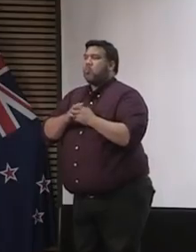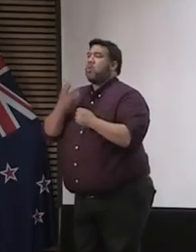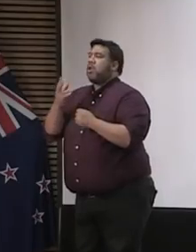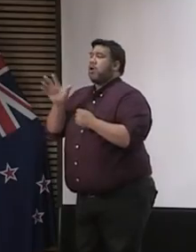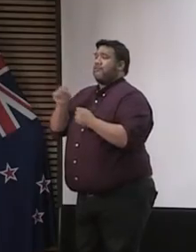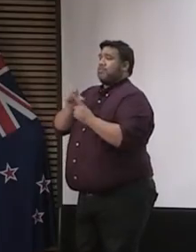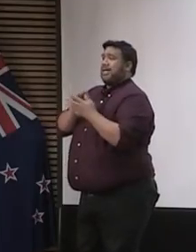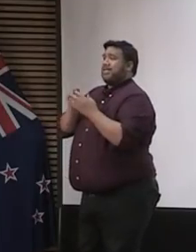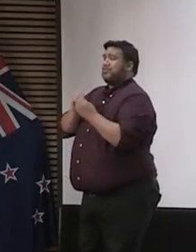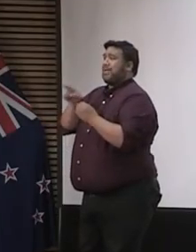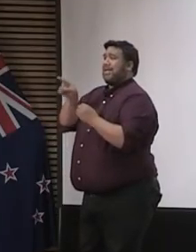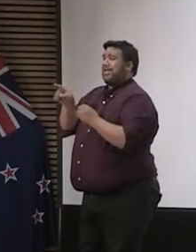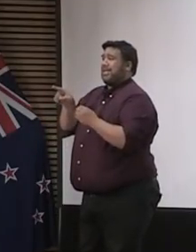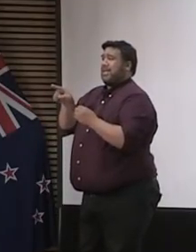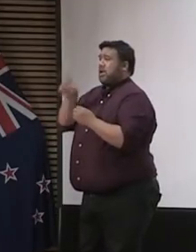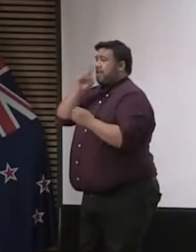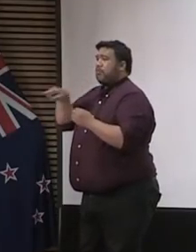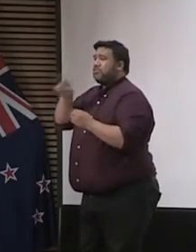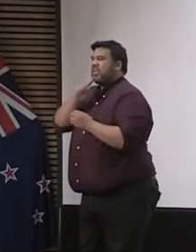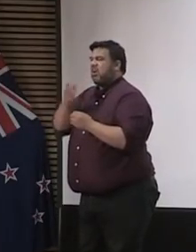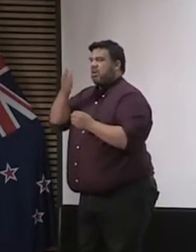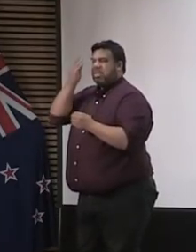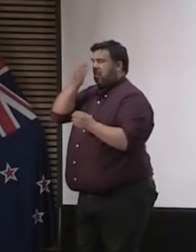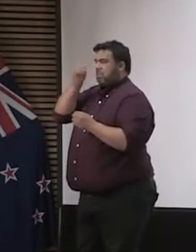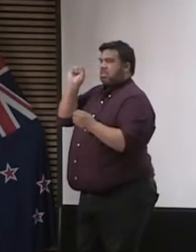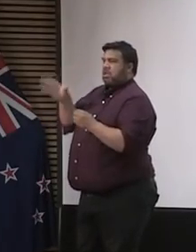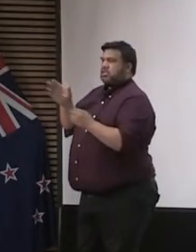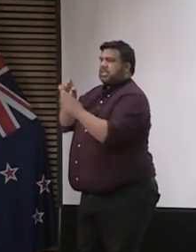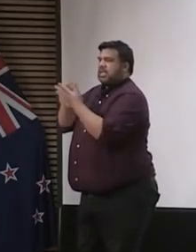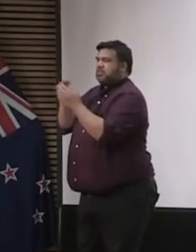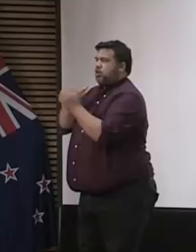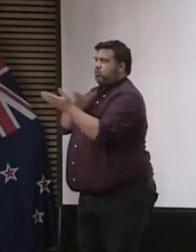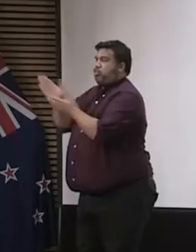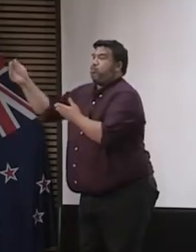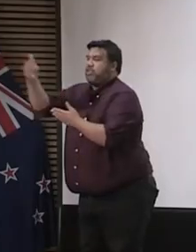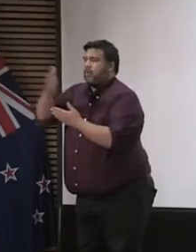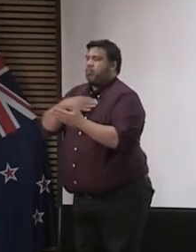I'm notfamiliar with any in recenttimes. No, no cases from the West Coast.